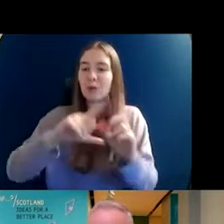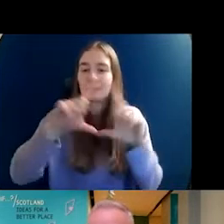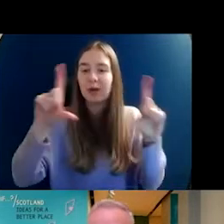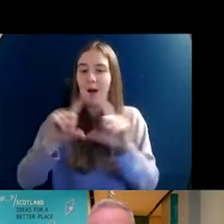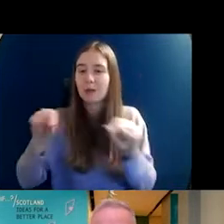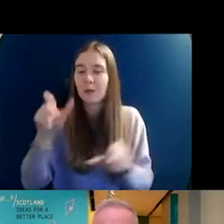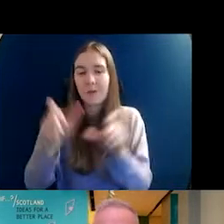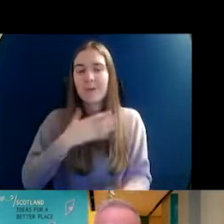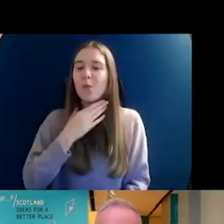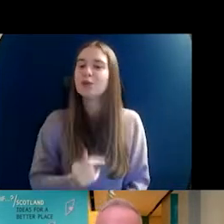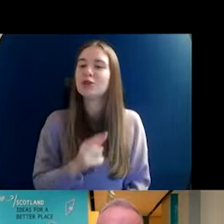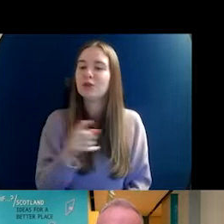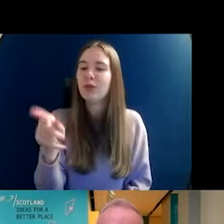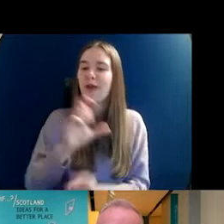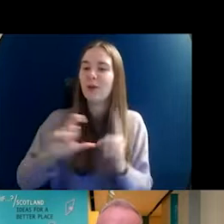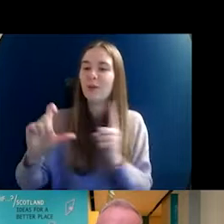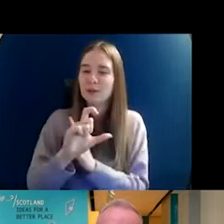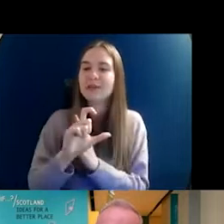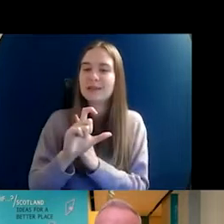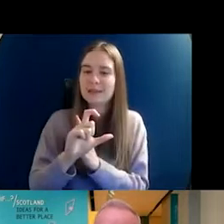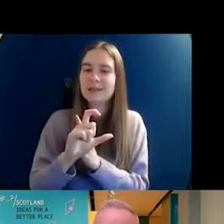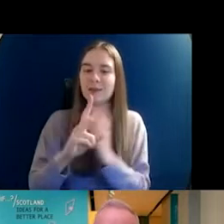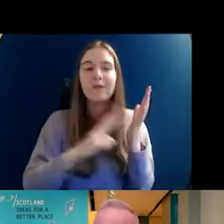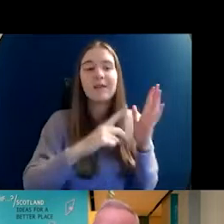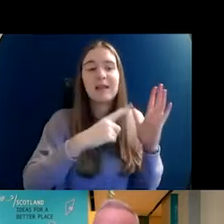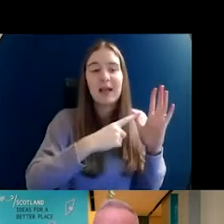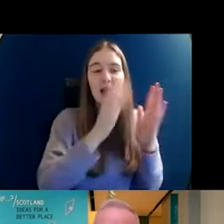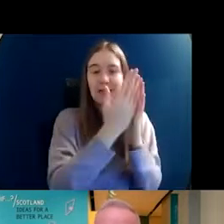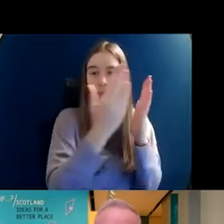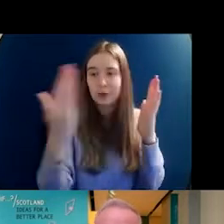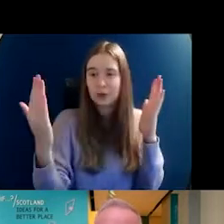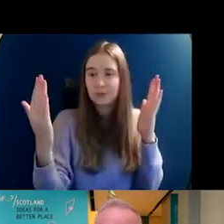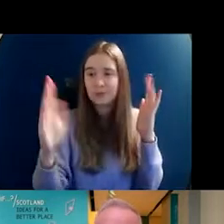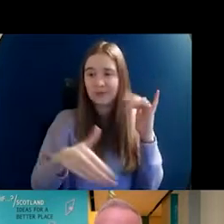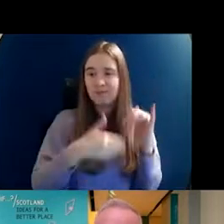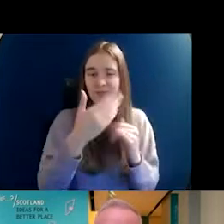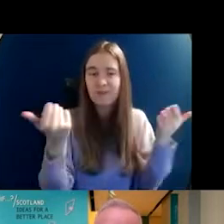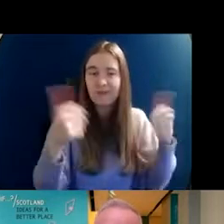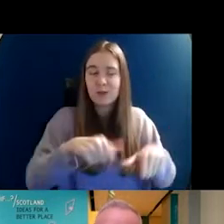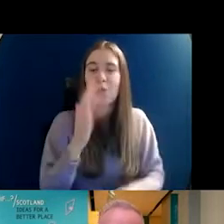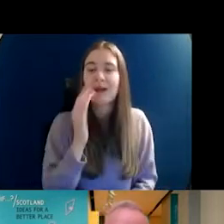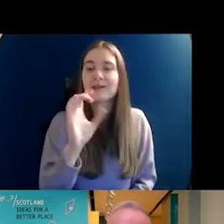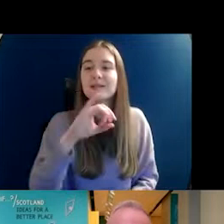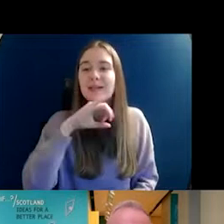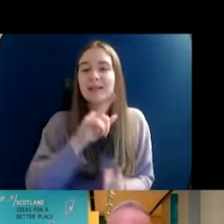So the exhibition at the VA finishes on Saturday, but perhaps one of the lasting legacies